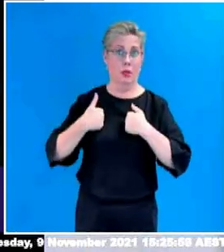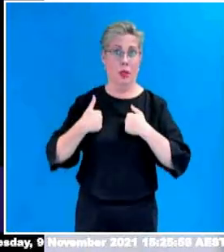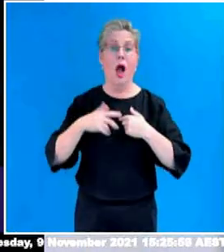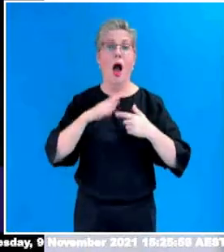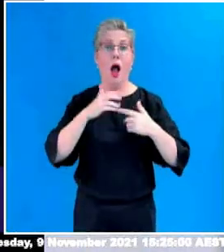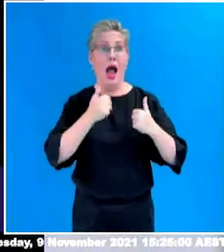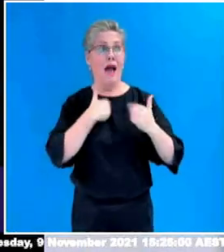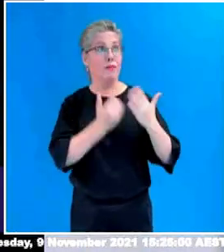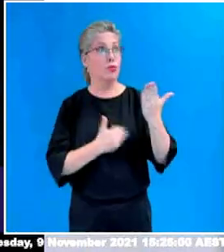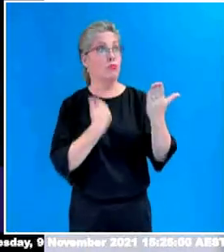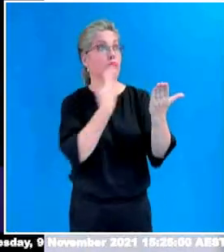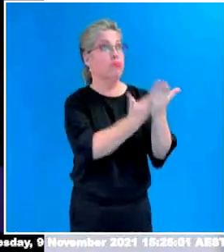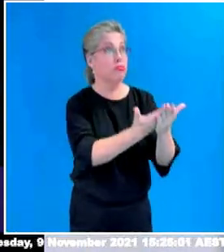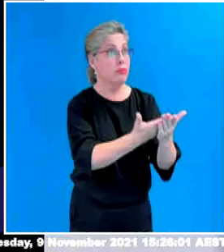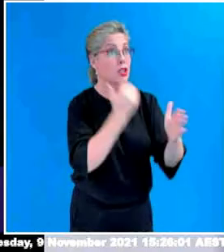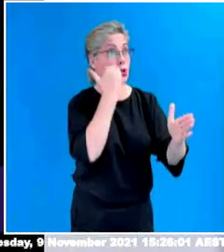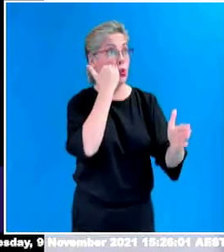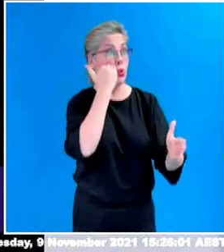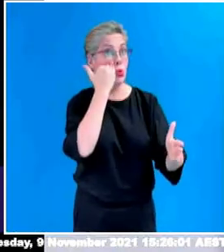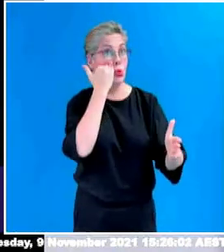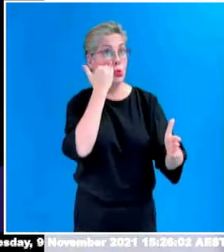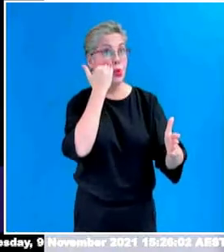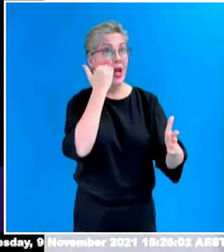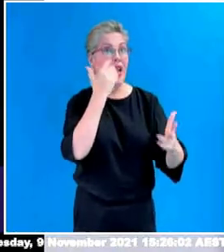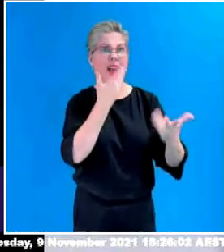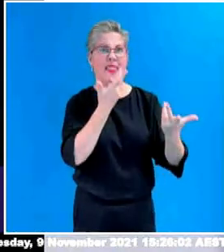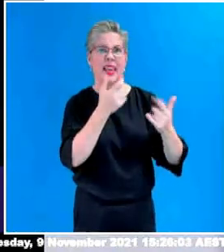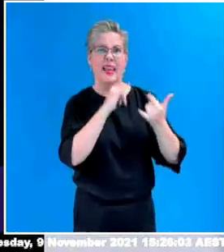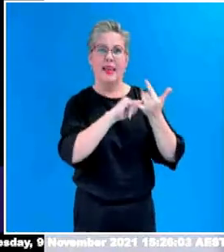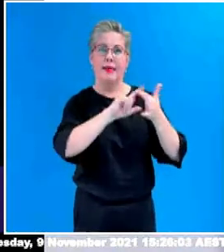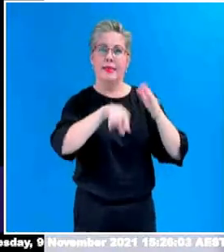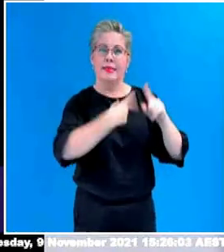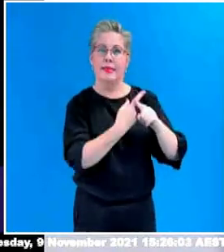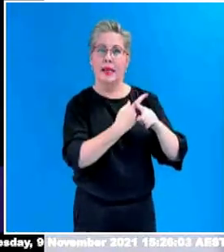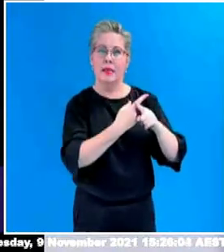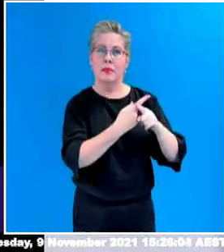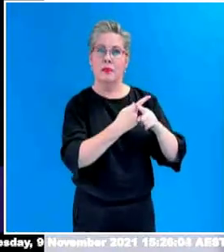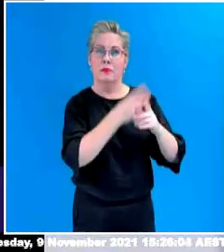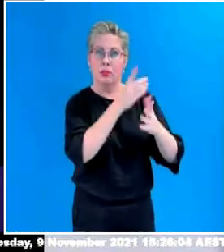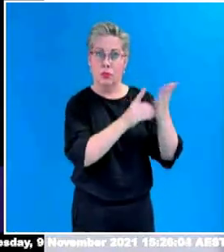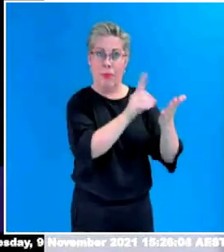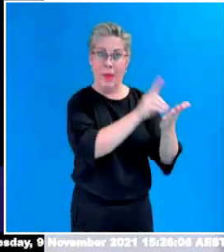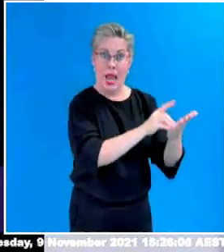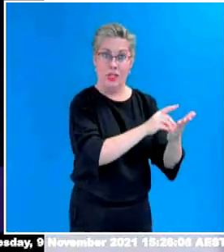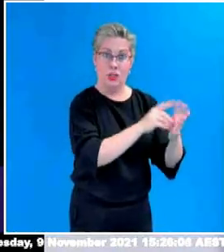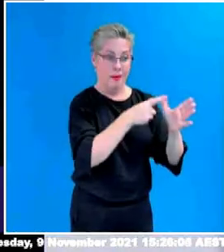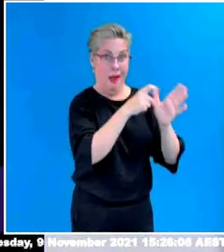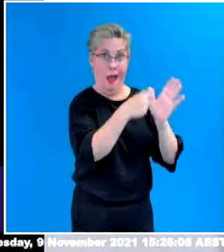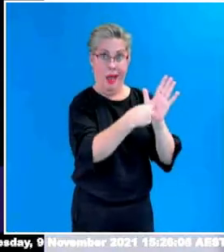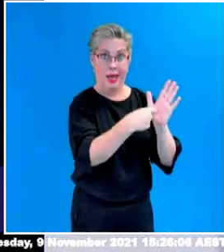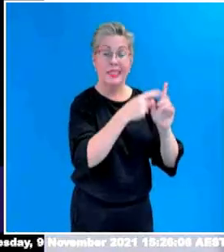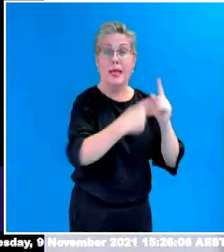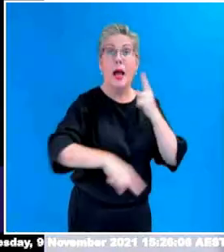other to see how that is integrated and intersectional. They are separate pathways.